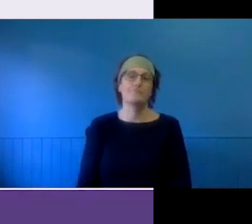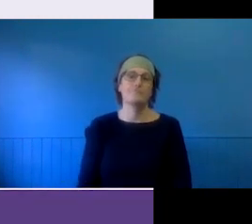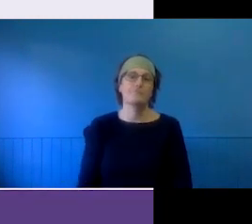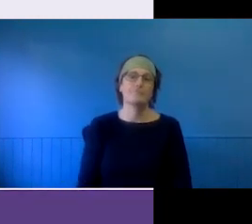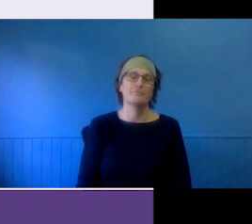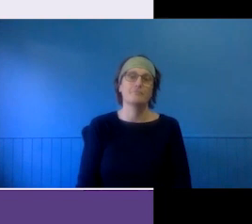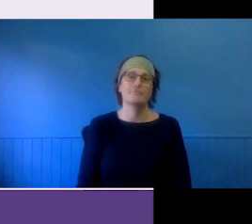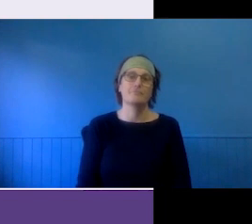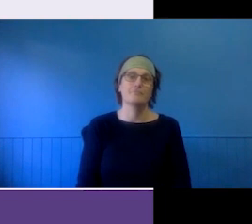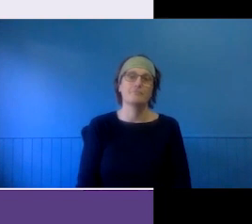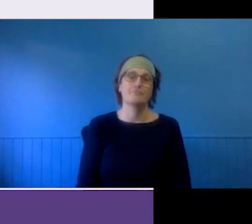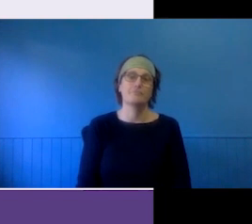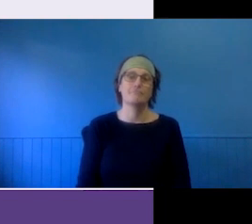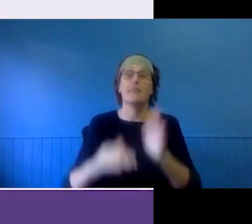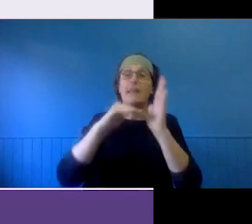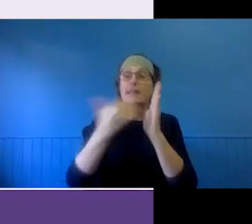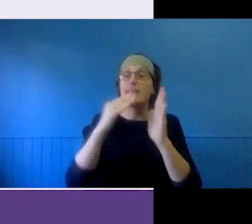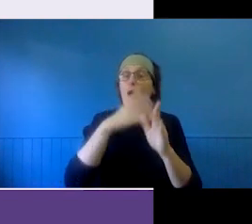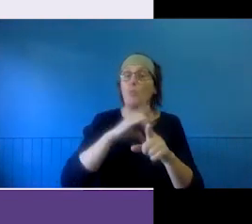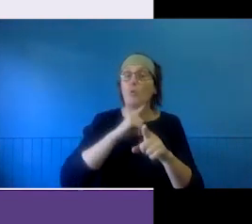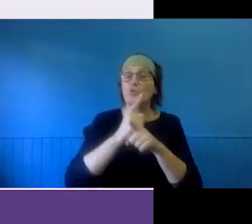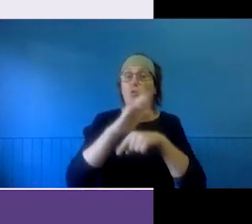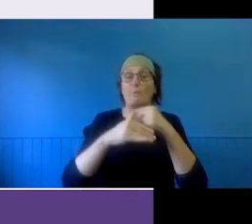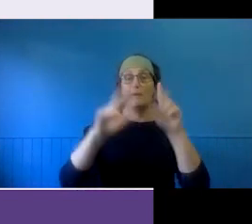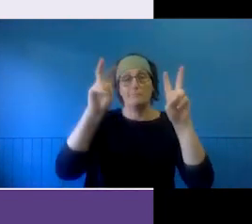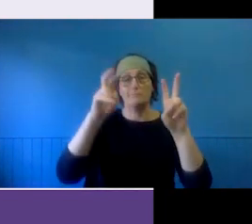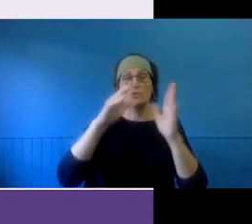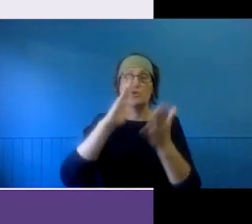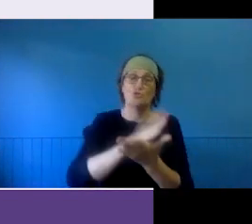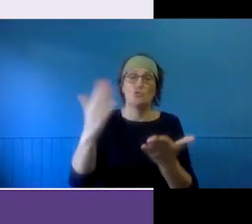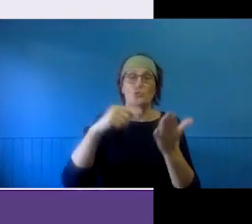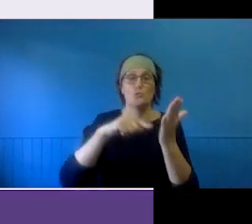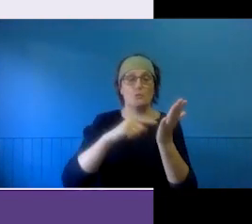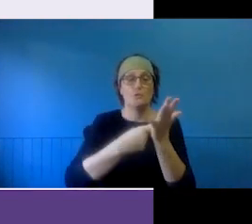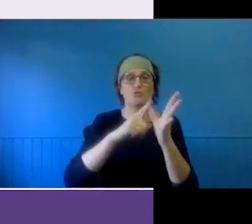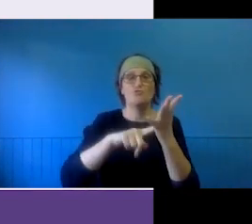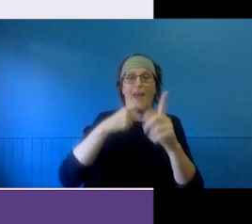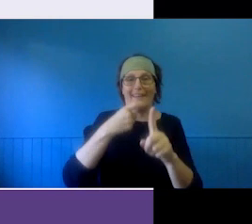principles. We call them True Tracks at Terri Janke and Company. We